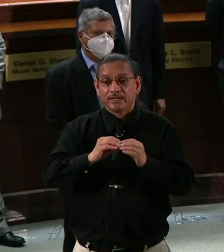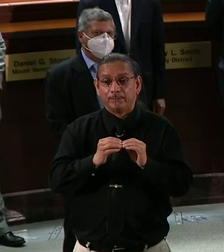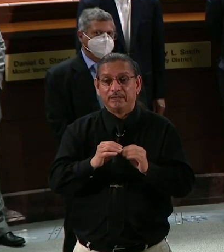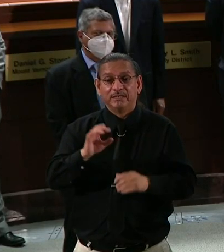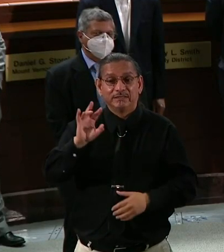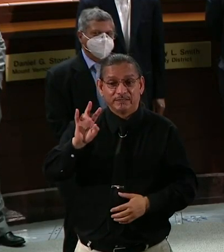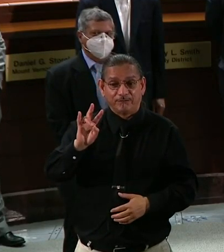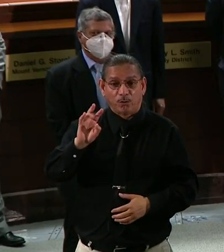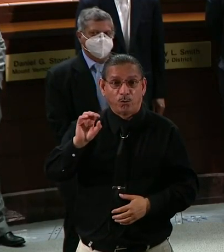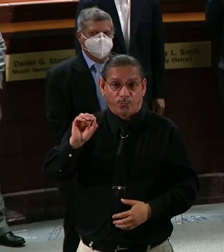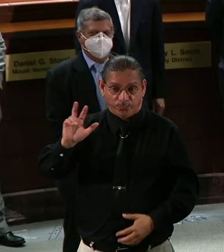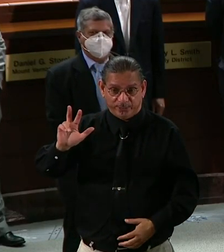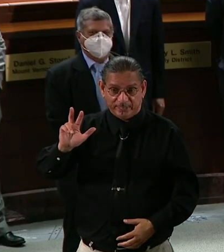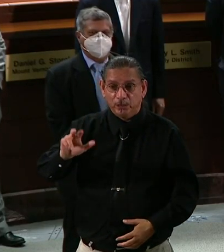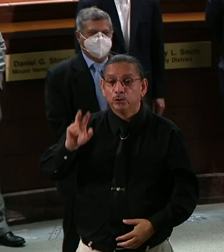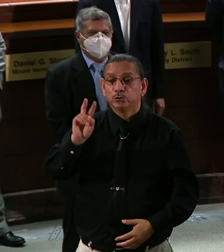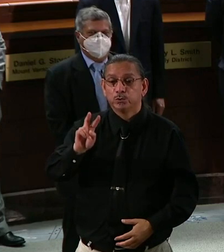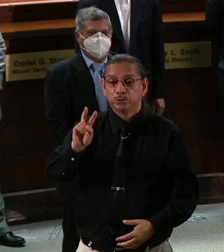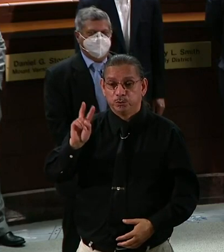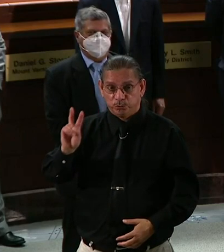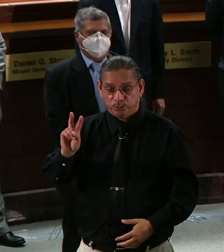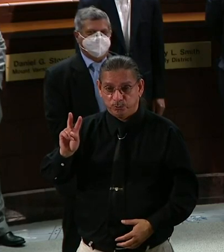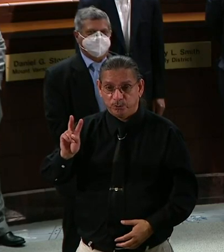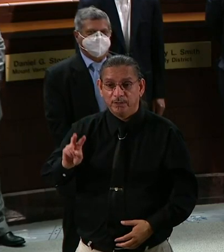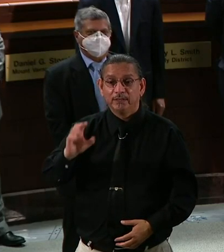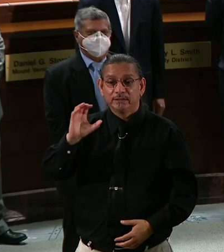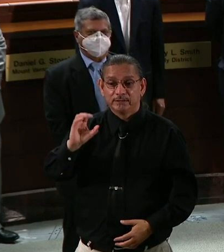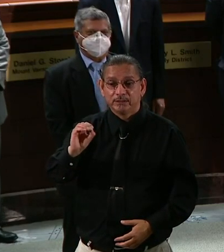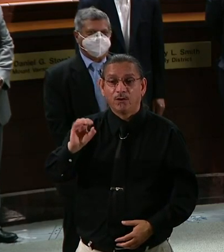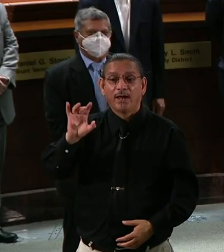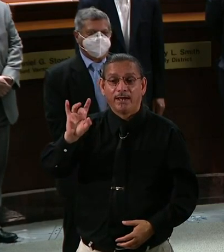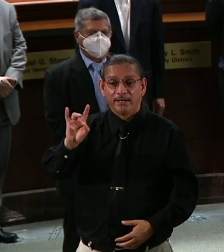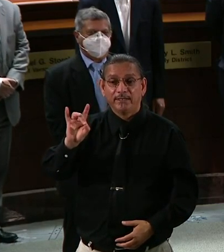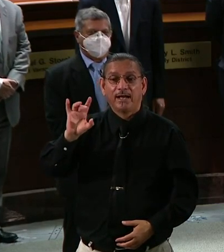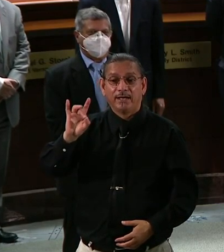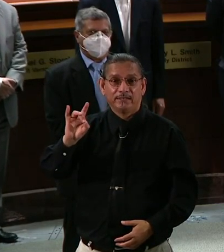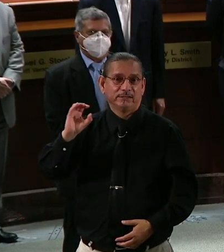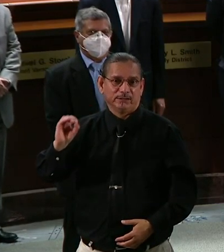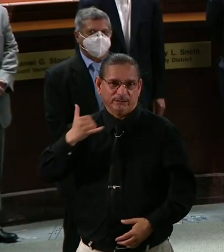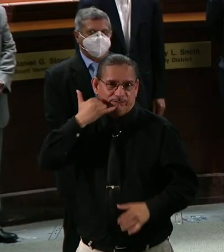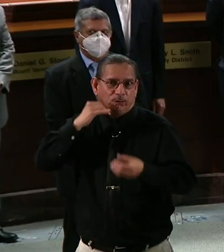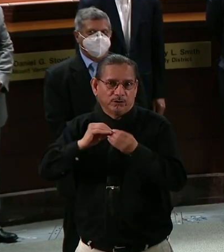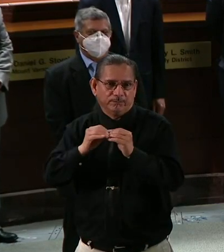WITHIN COMMUNITIES OUR GONNA NEWMAN THEY PLAY IF YOU GUYS ON A KEEP THIS RESEAL SCORE THE